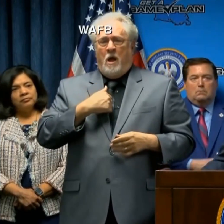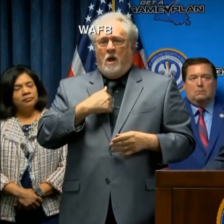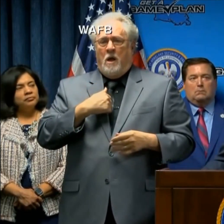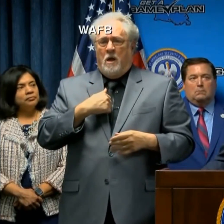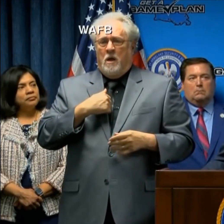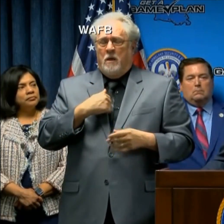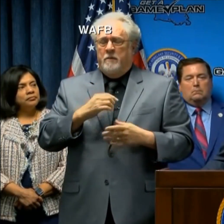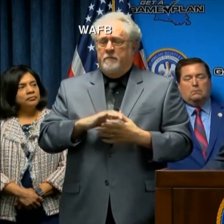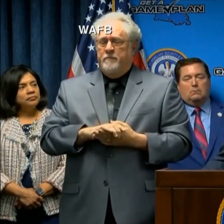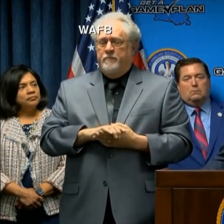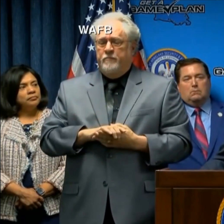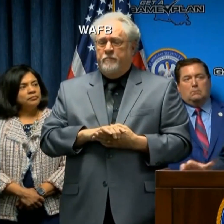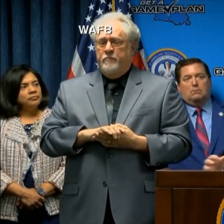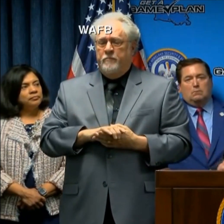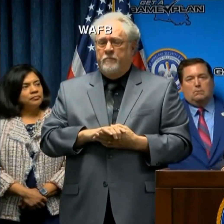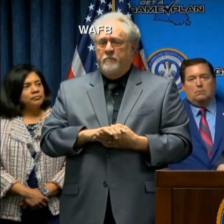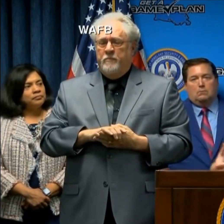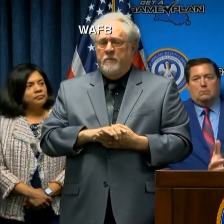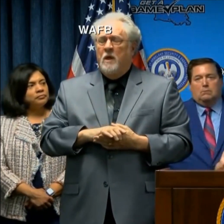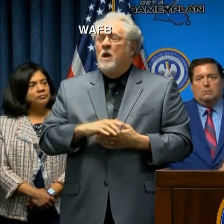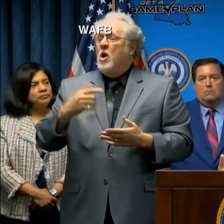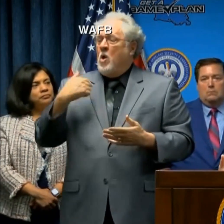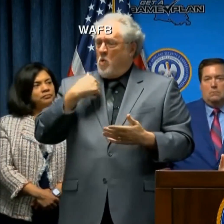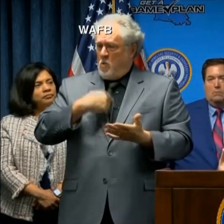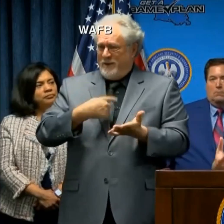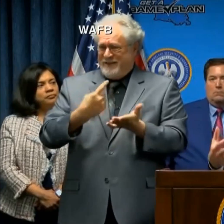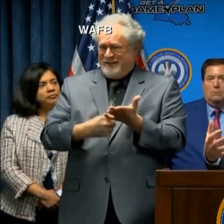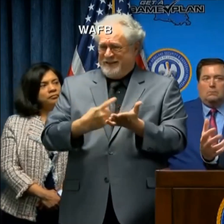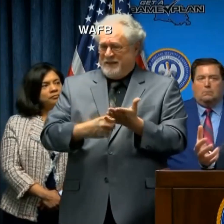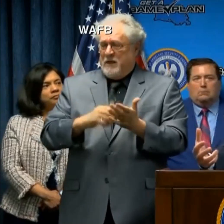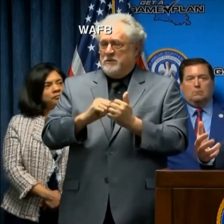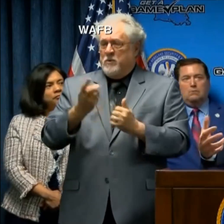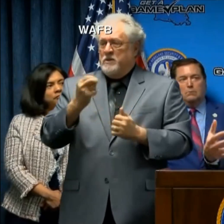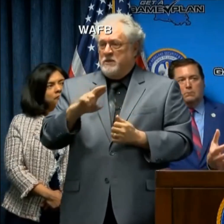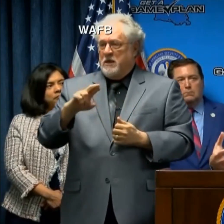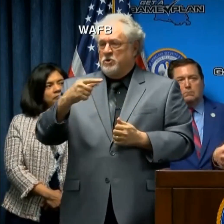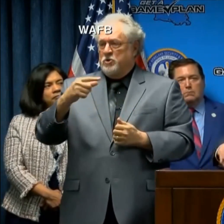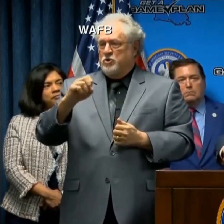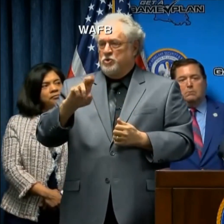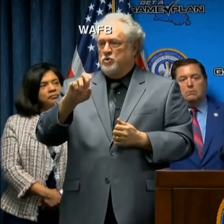that was the subject of conversation that I had with dr. de l'Arc today was